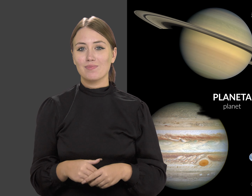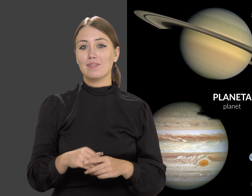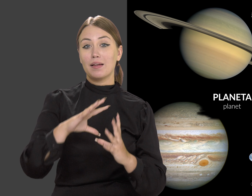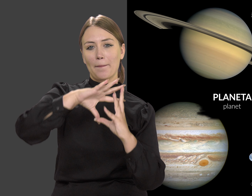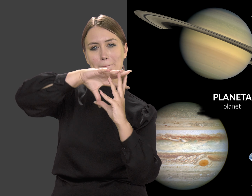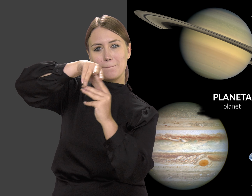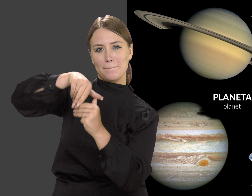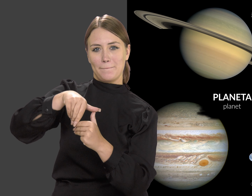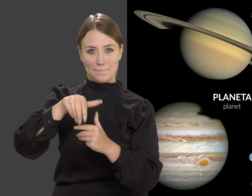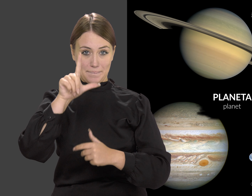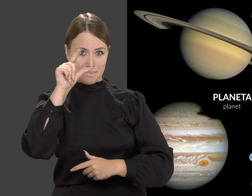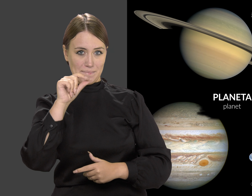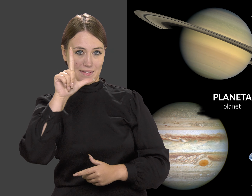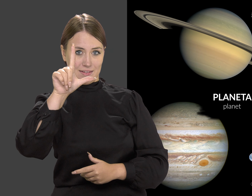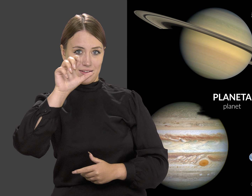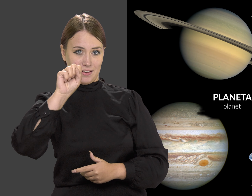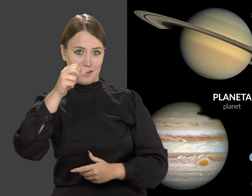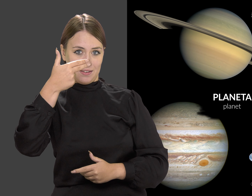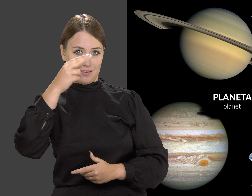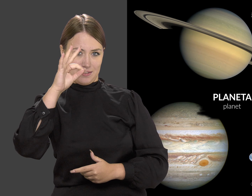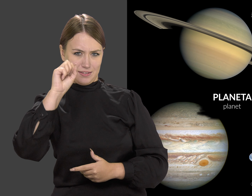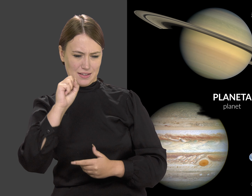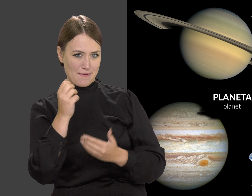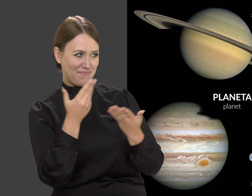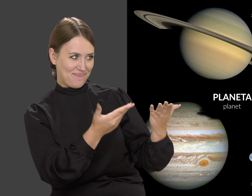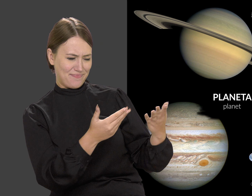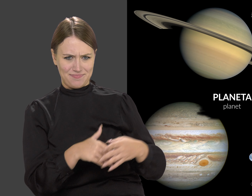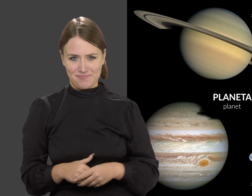Planet.